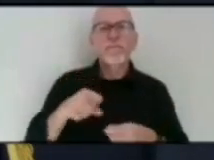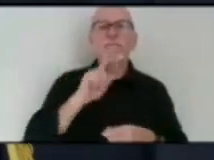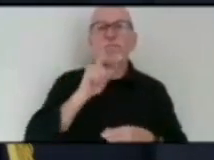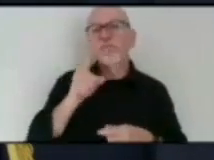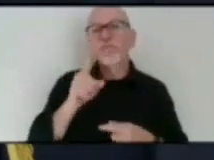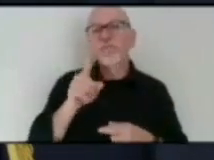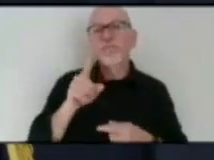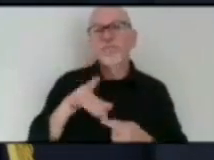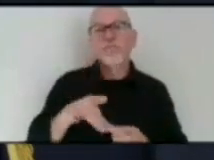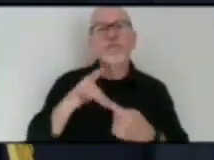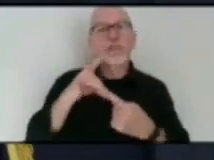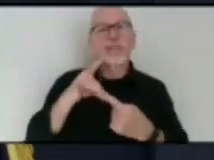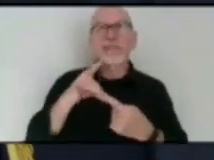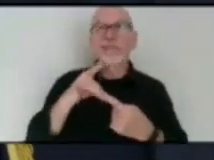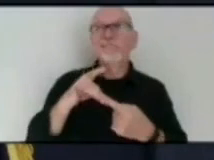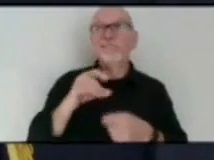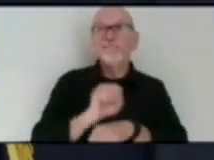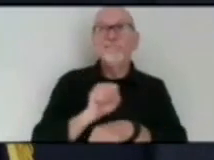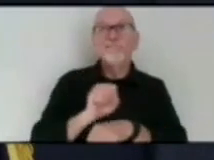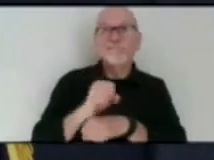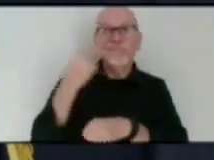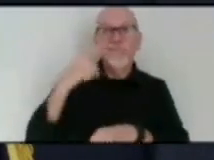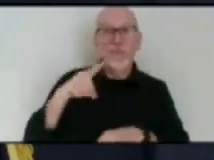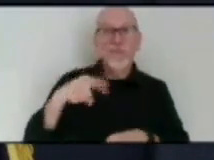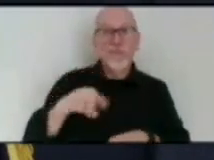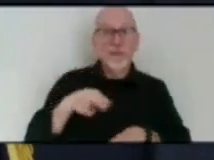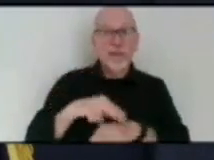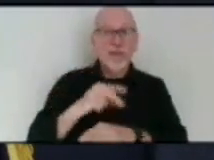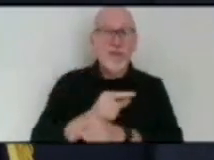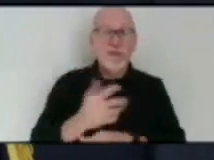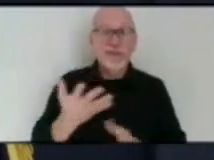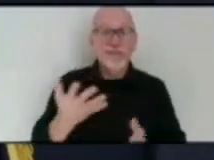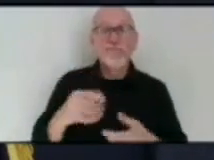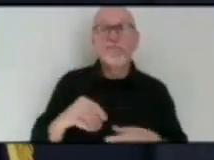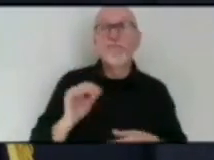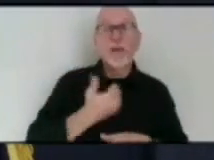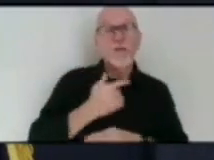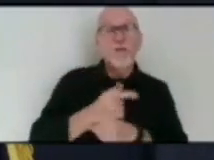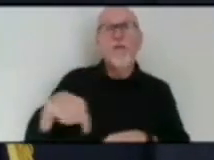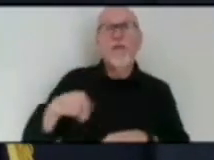the Indiana National Guard, and our our guardsmen are reacting very well. As a